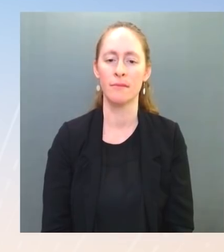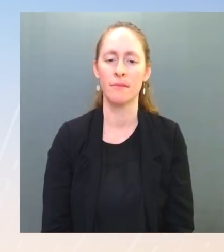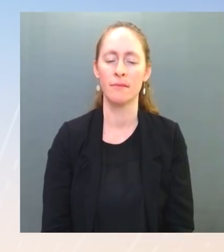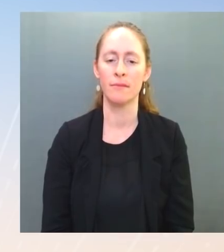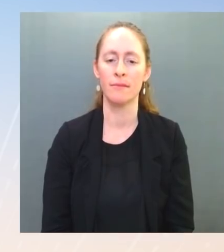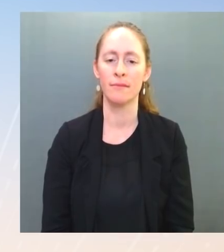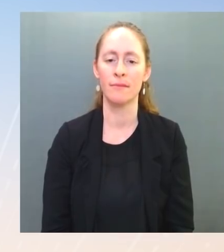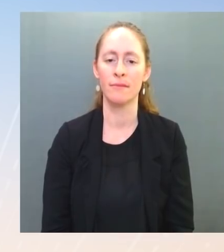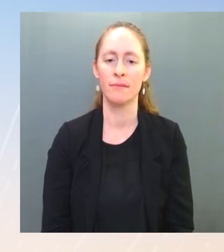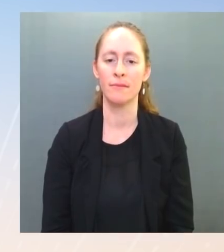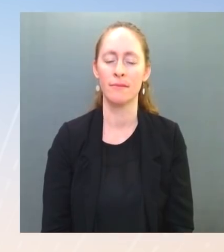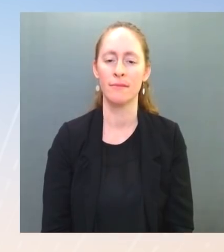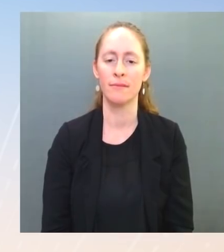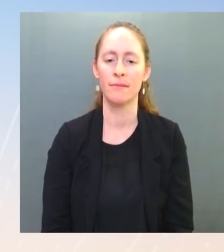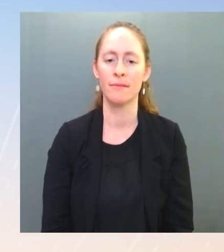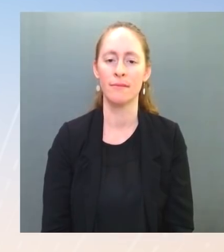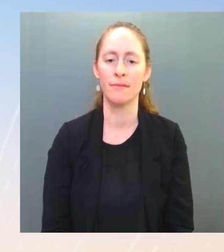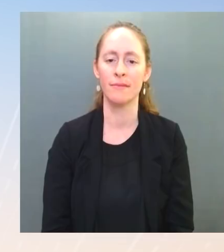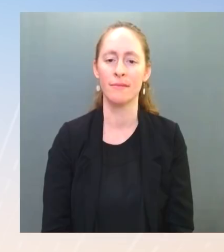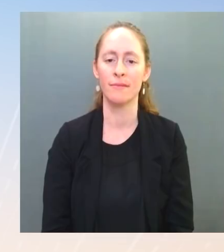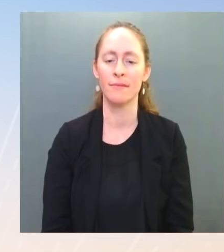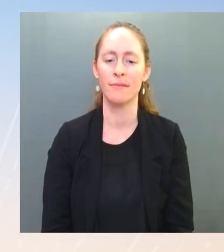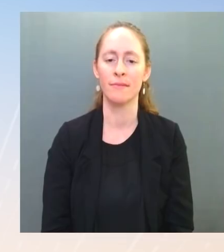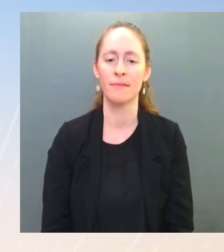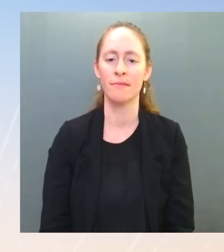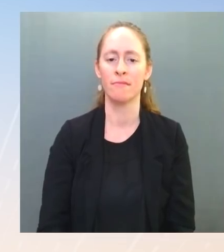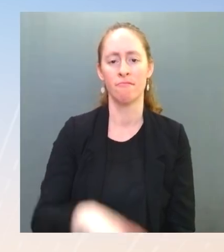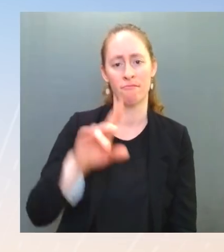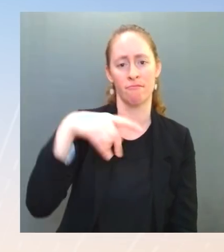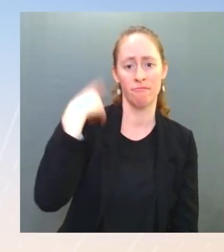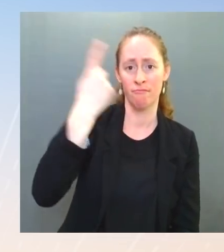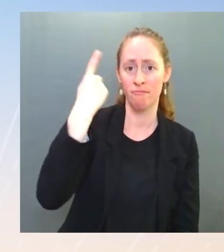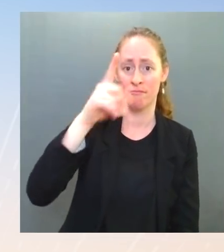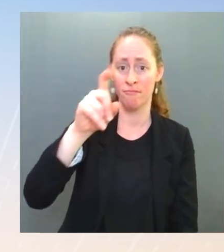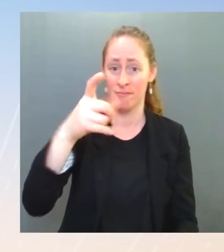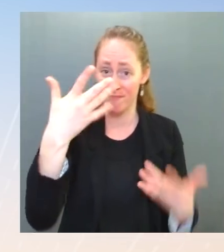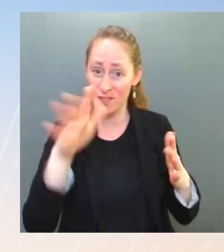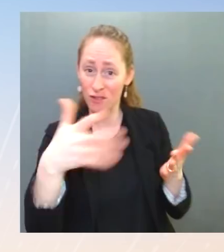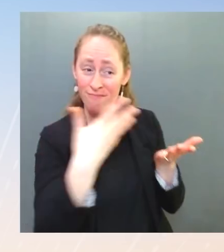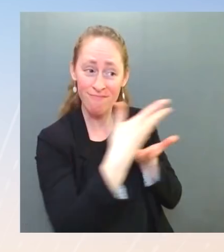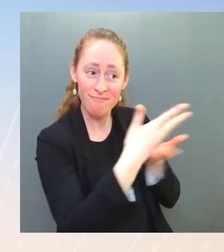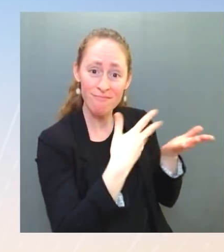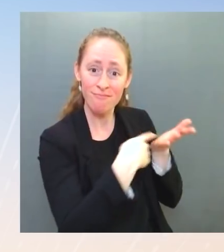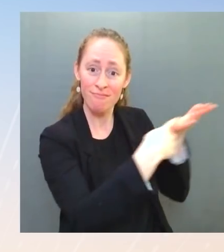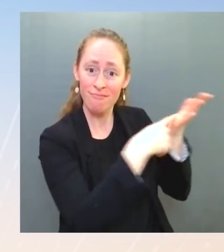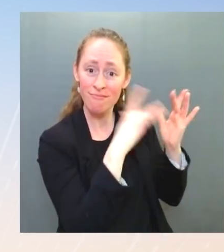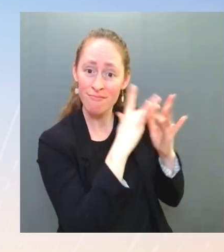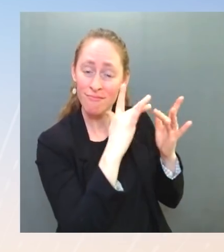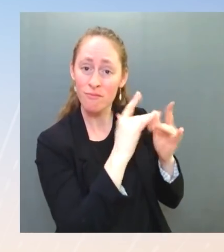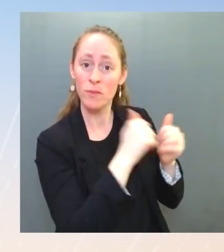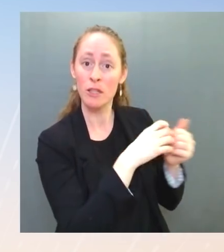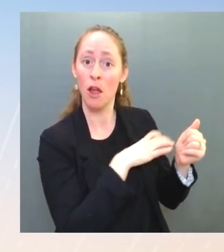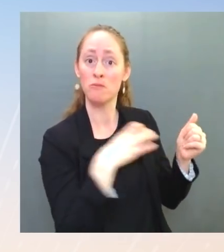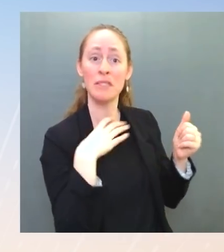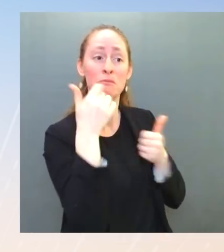Ms. Psaki: I don't know, sounds very hypothetical and hopeful. Okay. The Press: How high do you expect these numbers to be? Ms. Psaki: Sure? No, no-